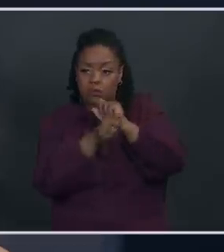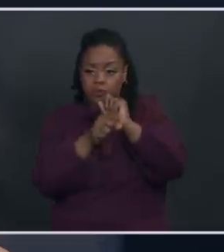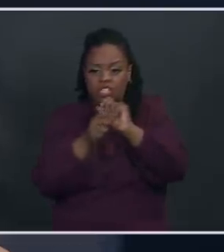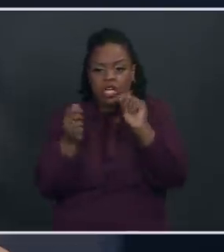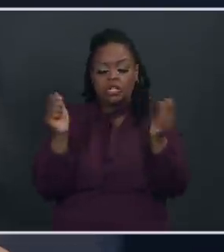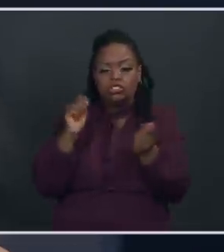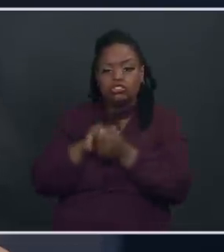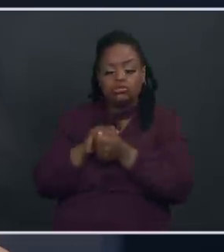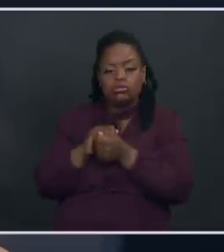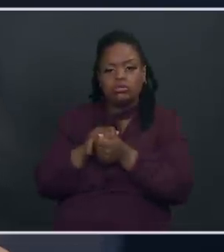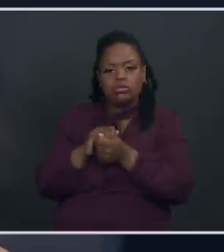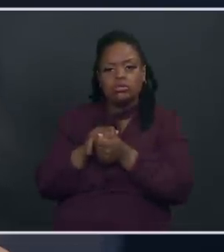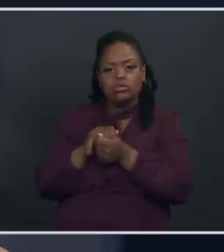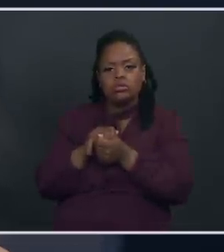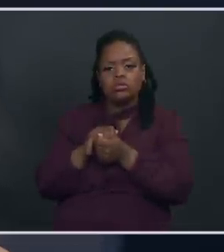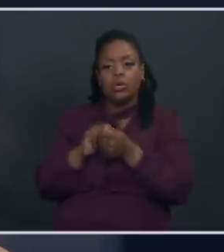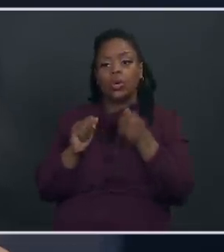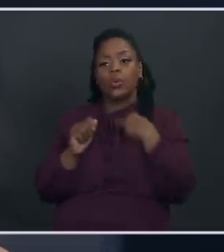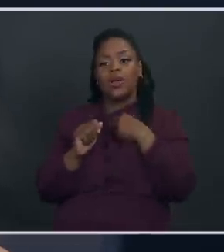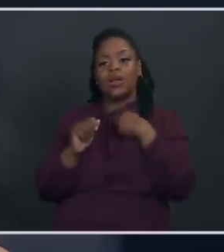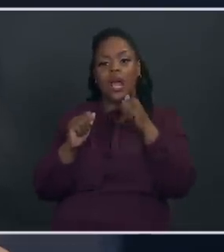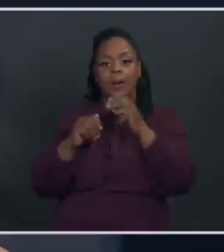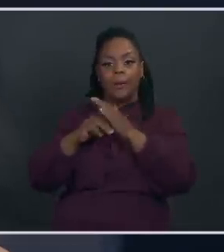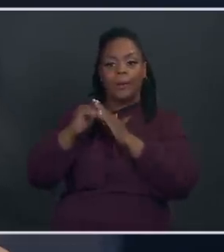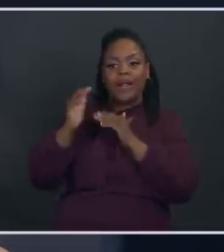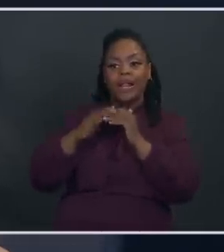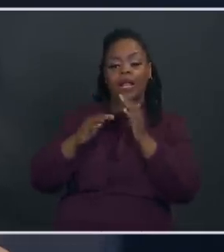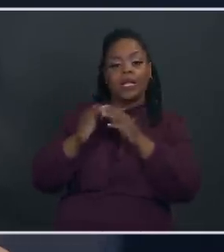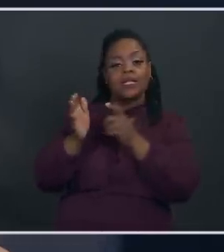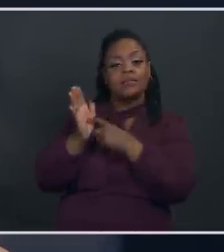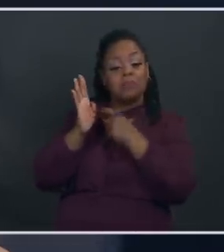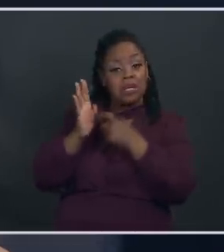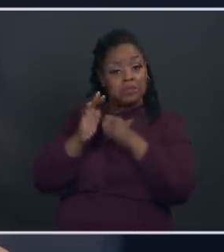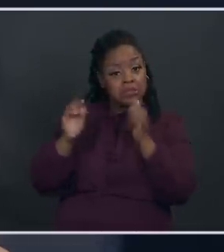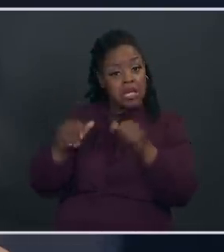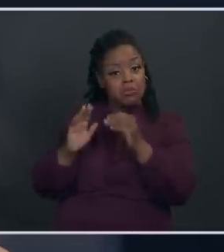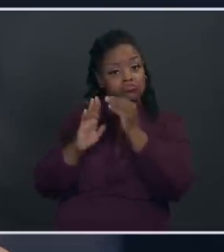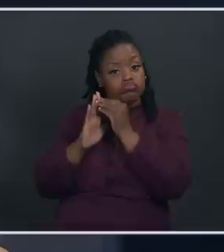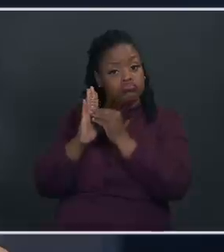We can actually grow, significantly, millions of clean energy jobs.